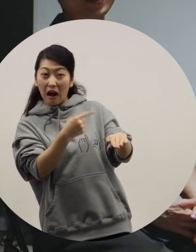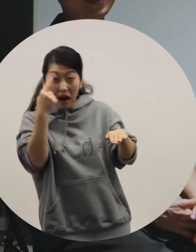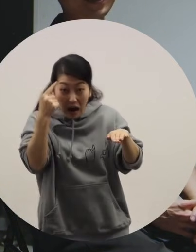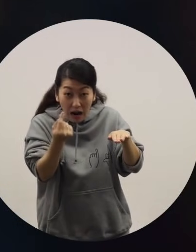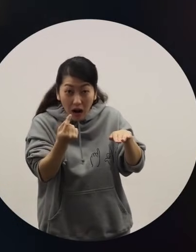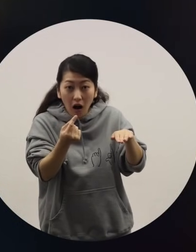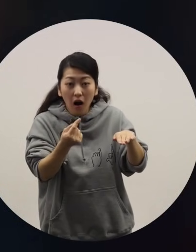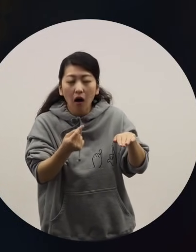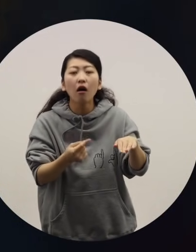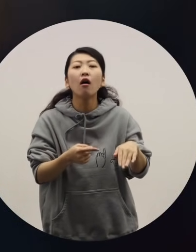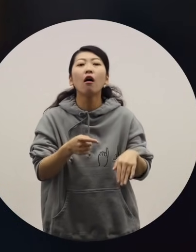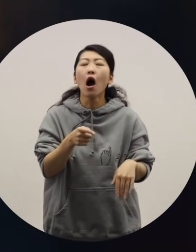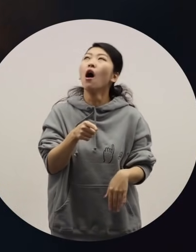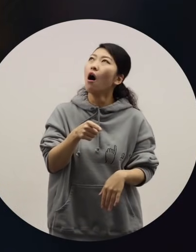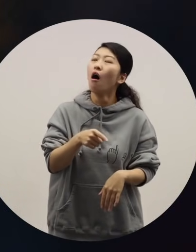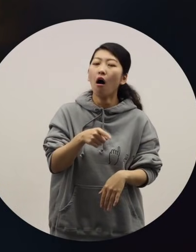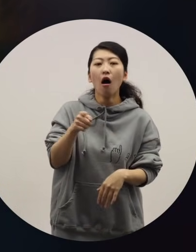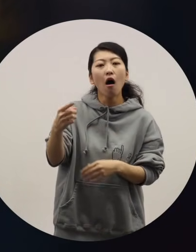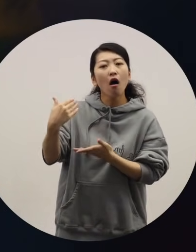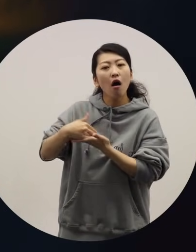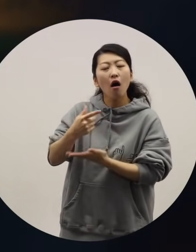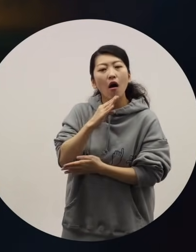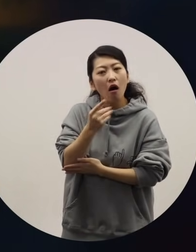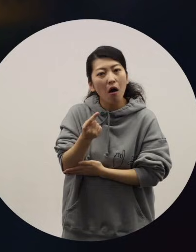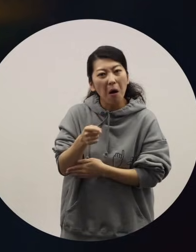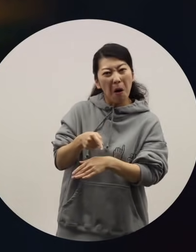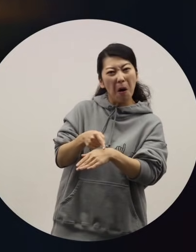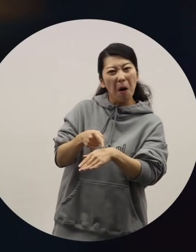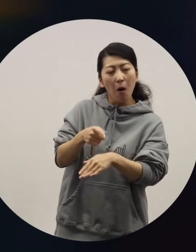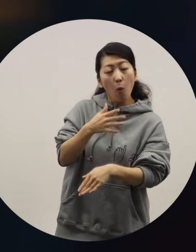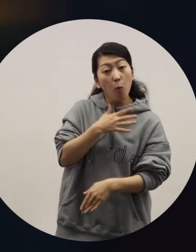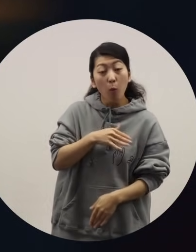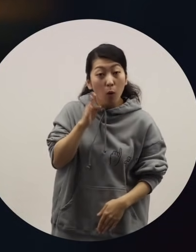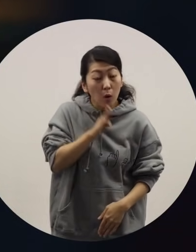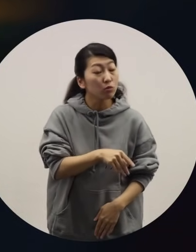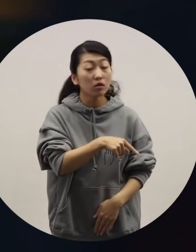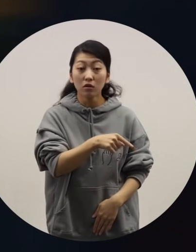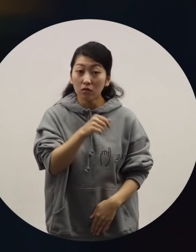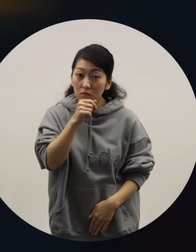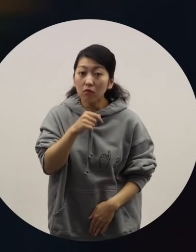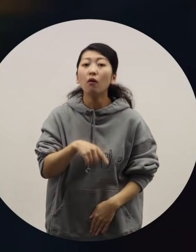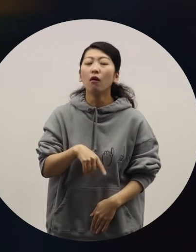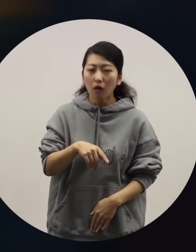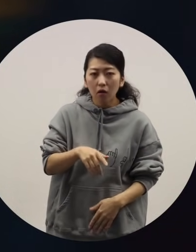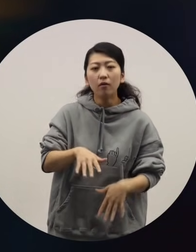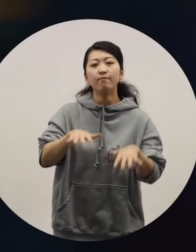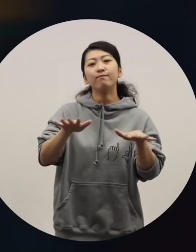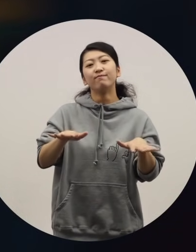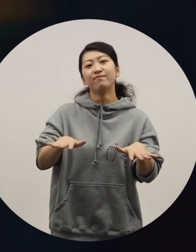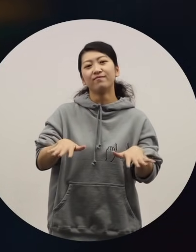[Ochiai] Based on that, I think it makes a lot of sense. [Kenmochi] For me, it is easy to understand that. [Ochiai] I discussed a variety of plans